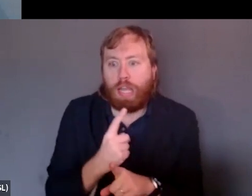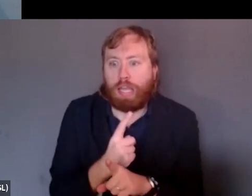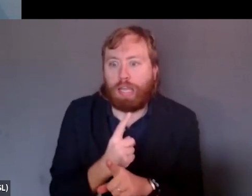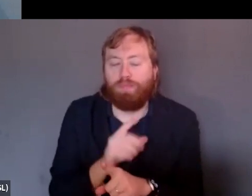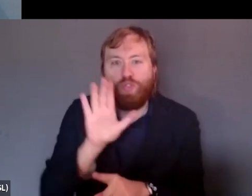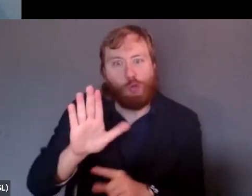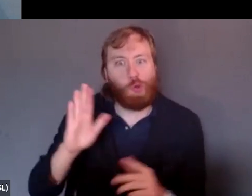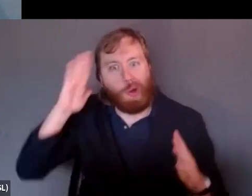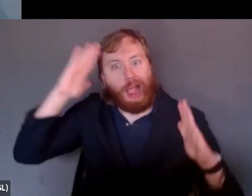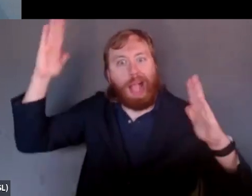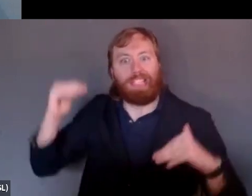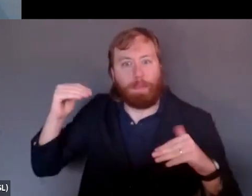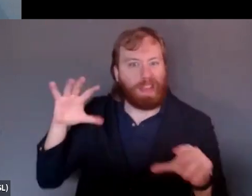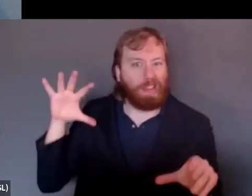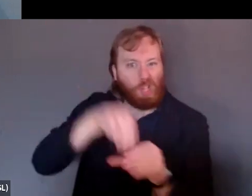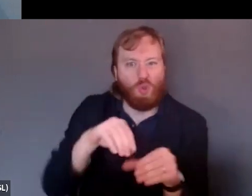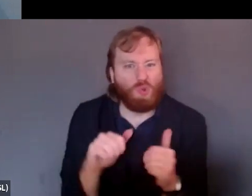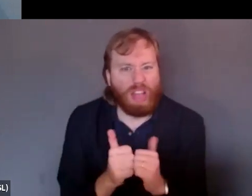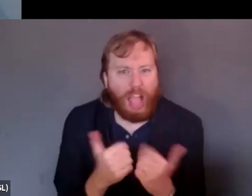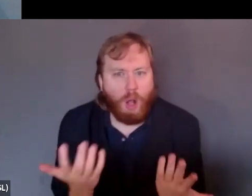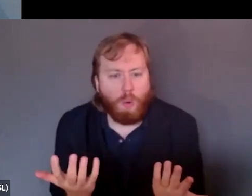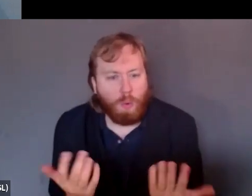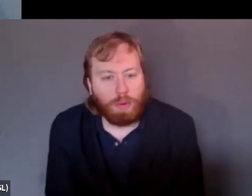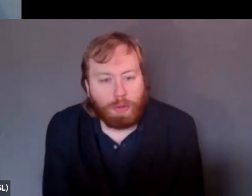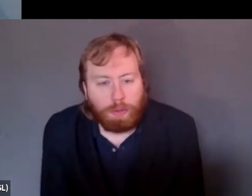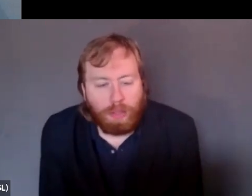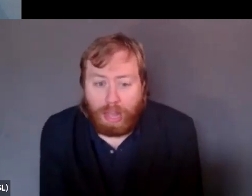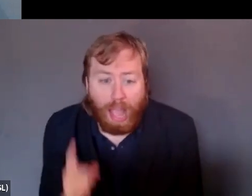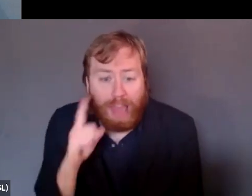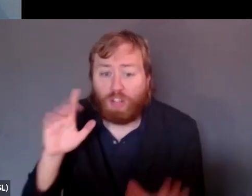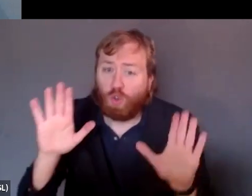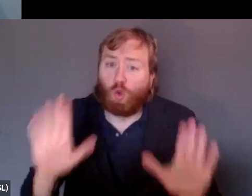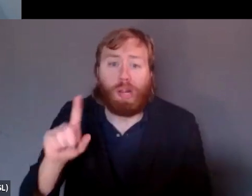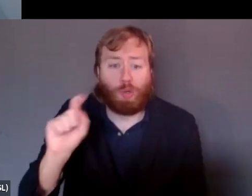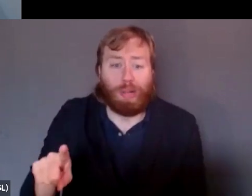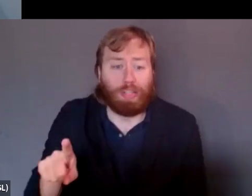It's one of those, I think, learning from experience. Part of it is because we've now built QA testing